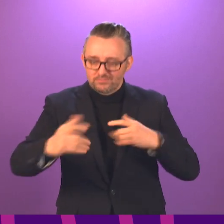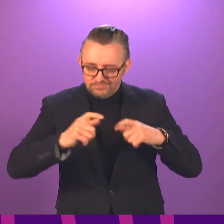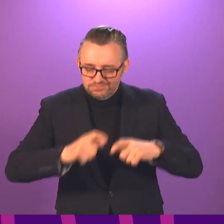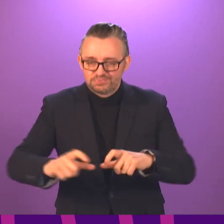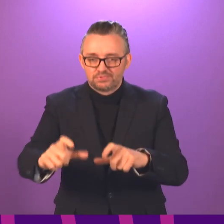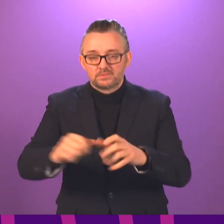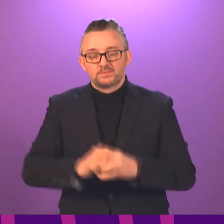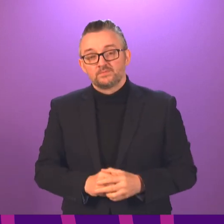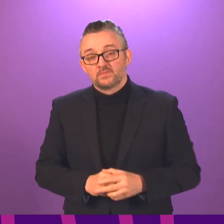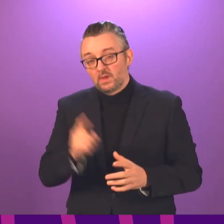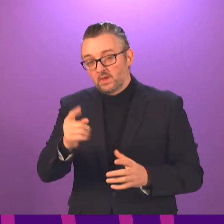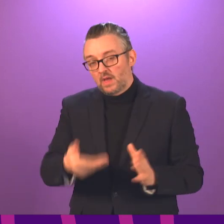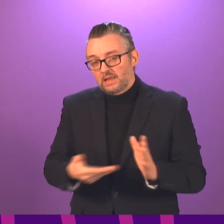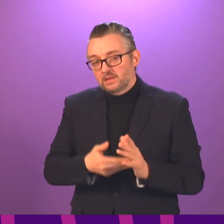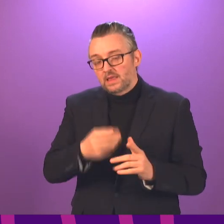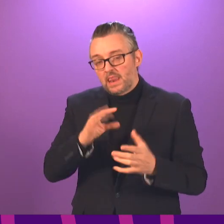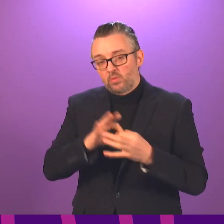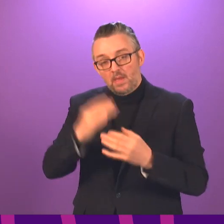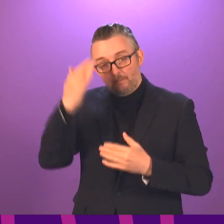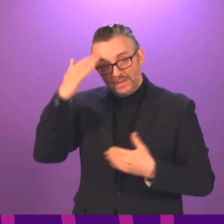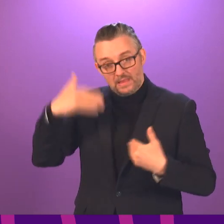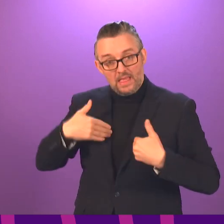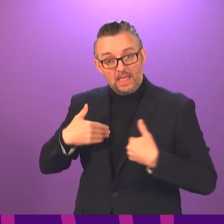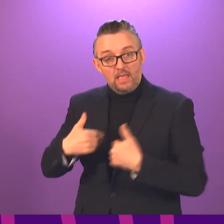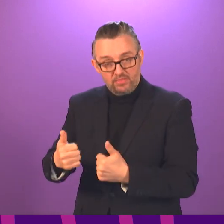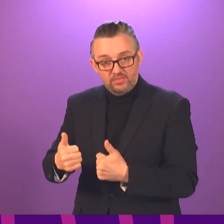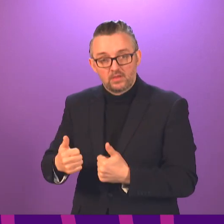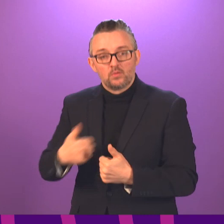Similarly on mental health, we have already published a mental health recovery plan and